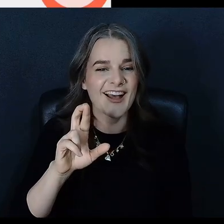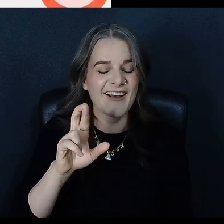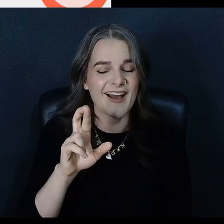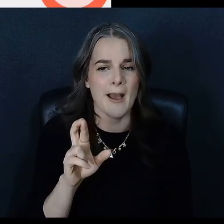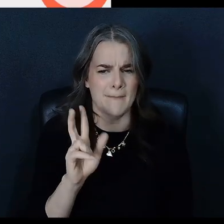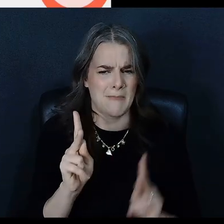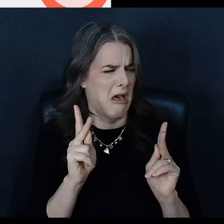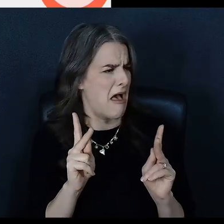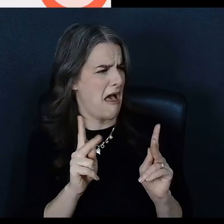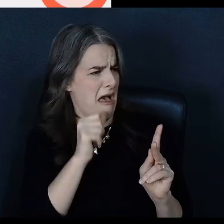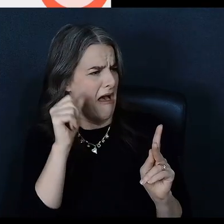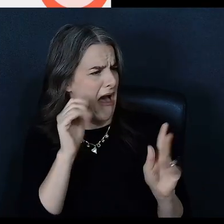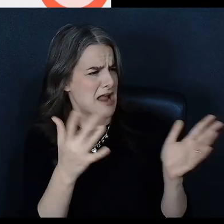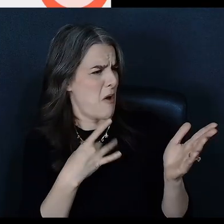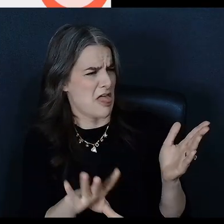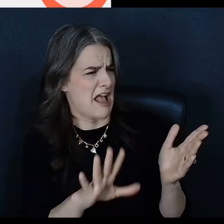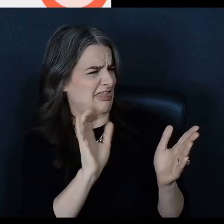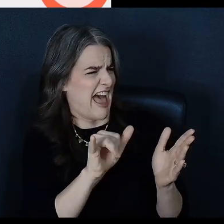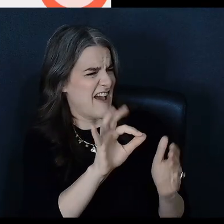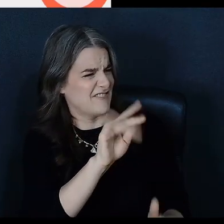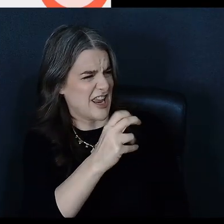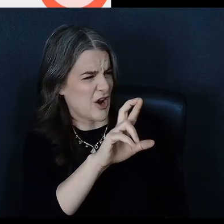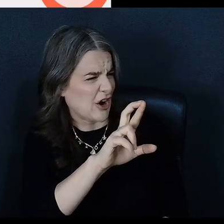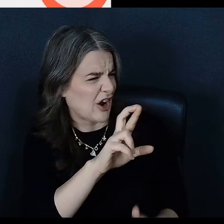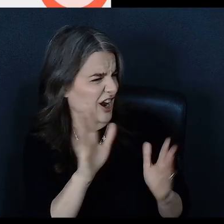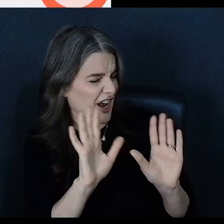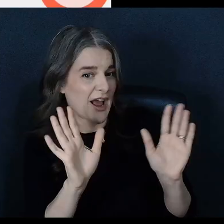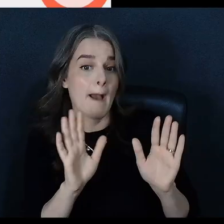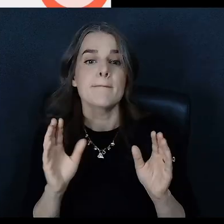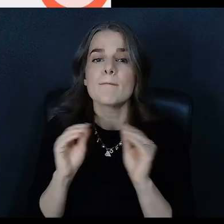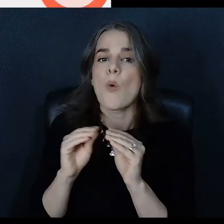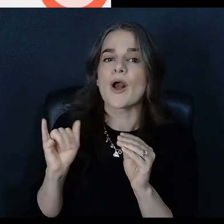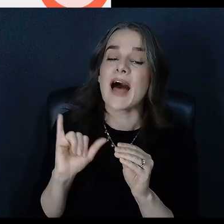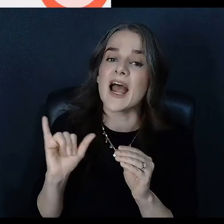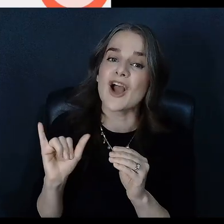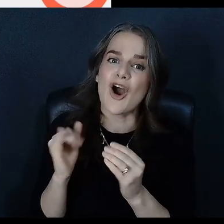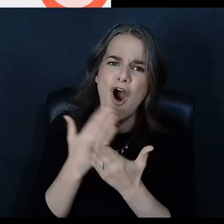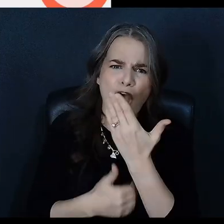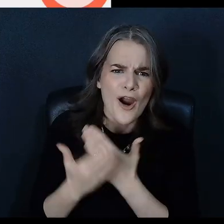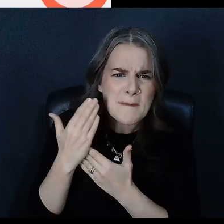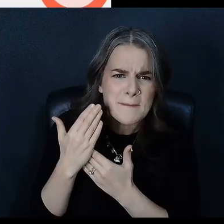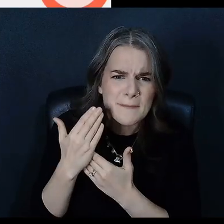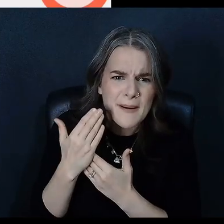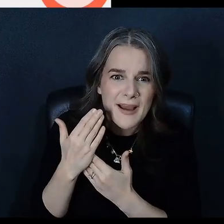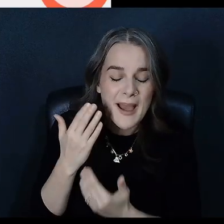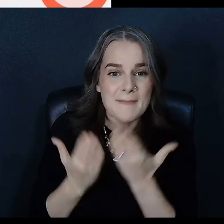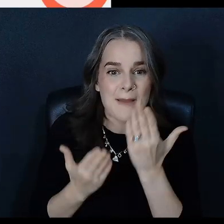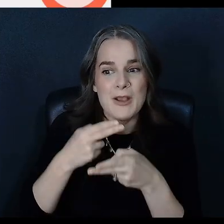But it's a little like a arm, like that made it better, sorry. Should I call it a thing? I mean, I'm an AT person.